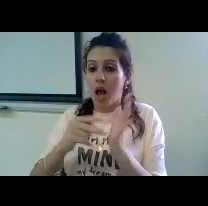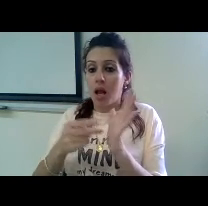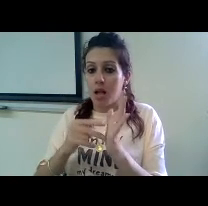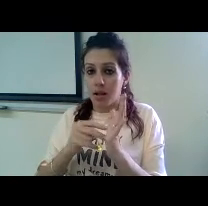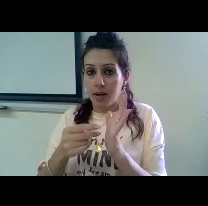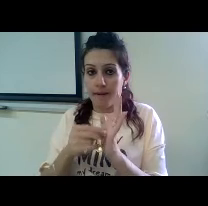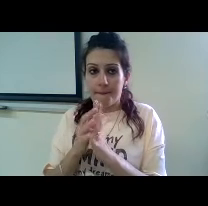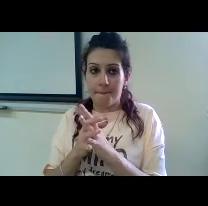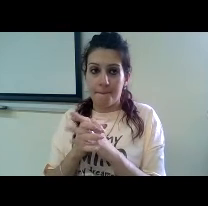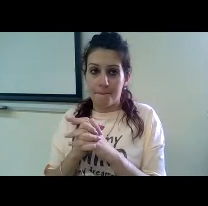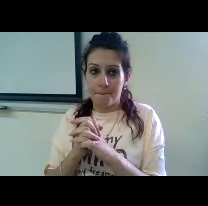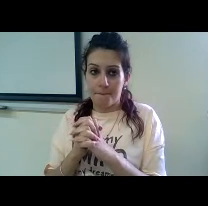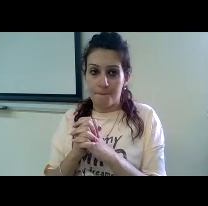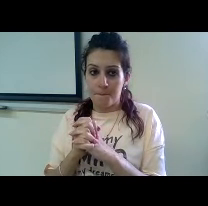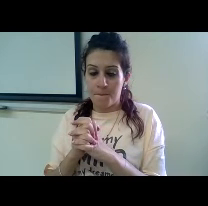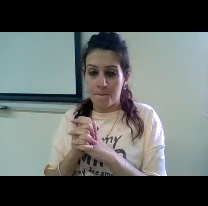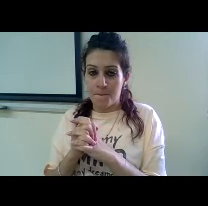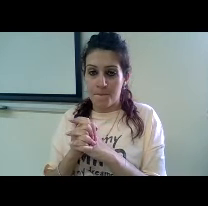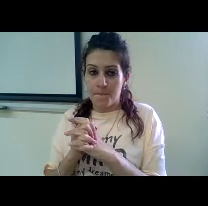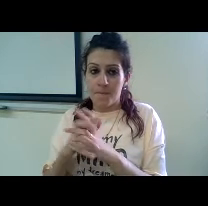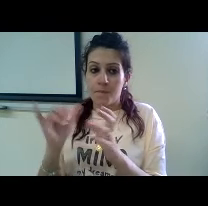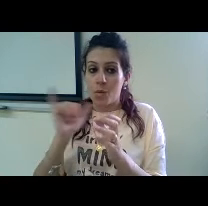Also, as Eszter just mentioned,